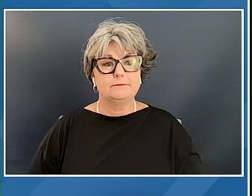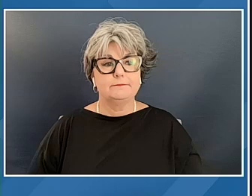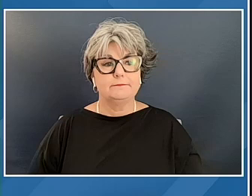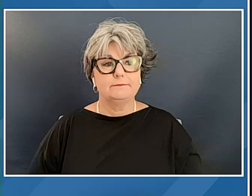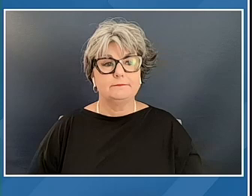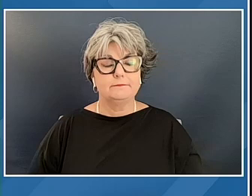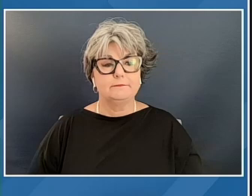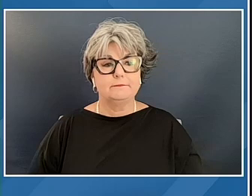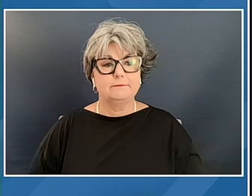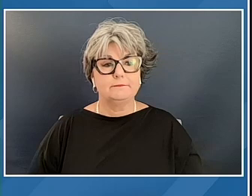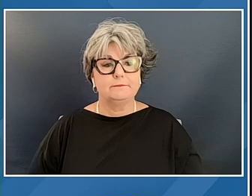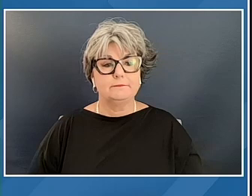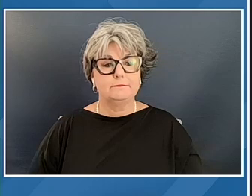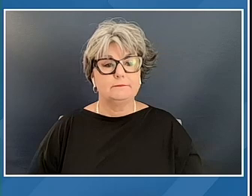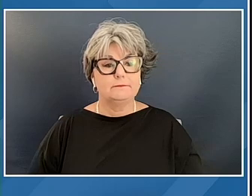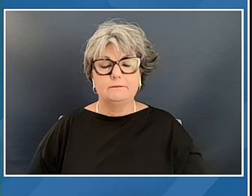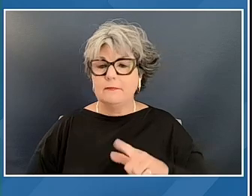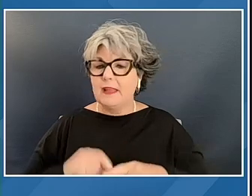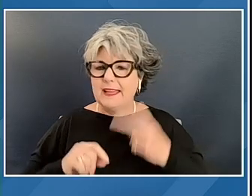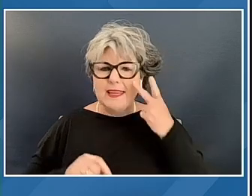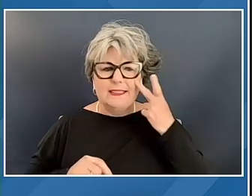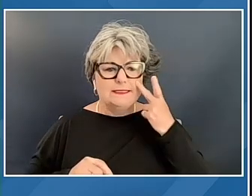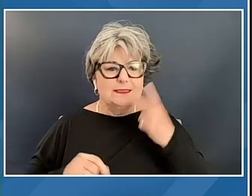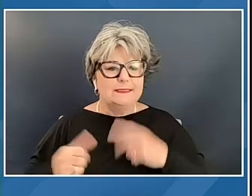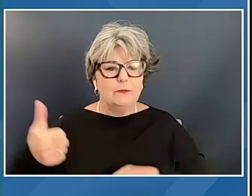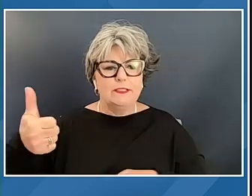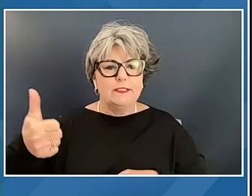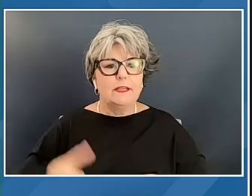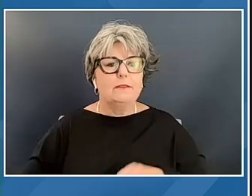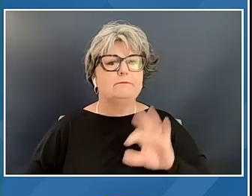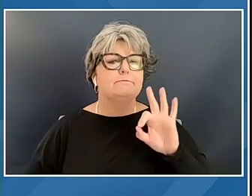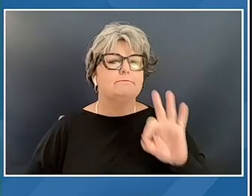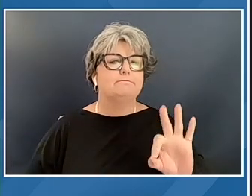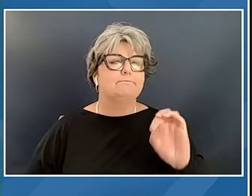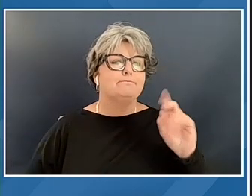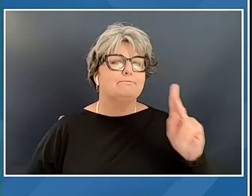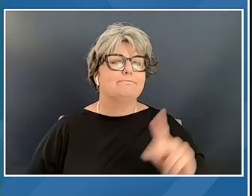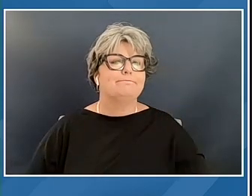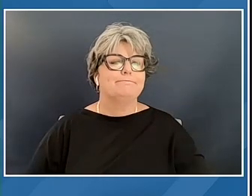Sher, I can't see your thumb. There it is. Okay. It's wiggling up there in the corner.